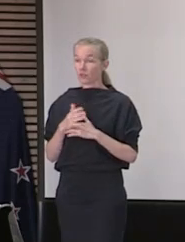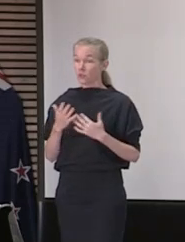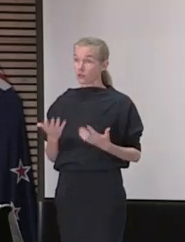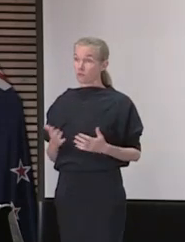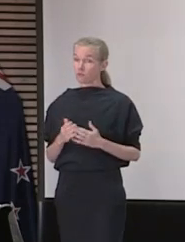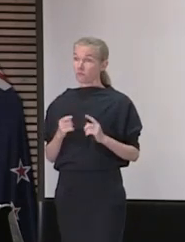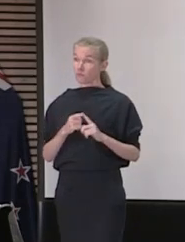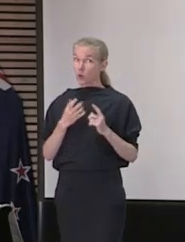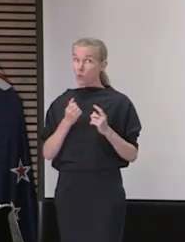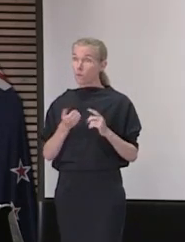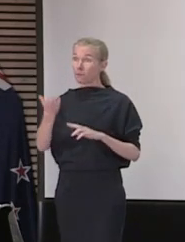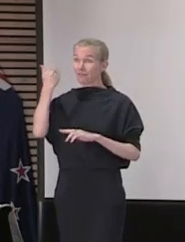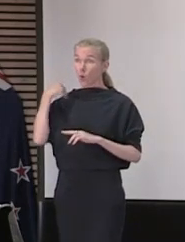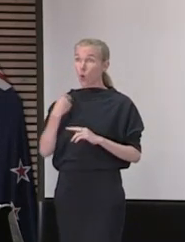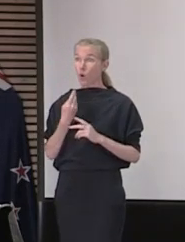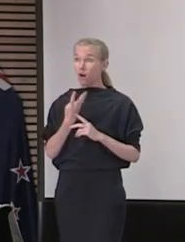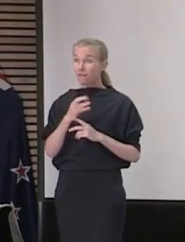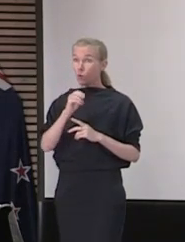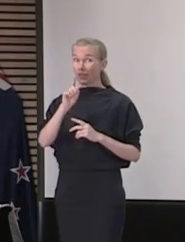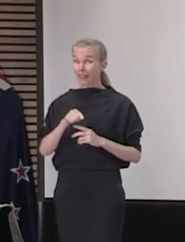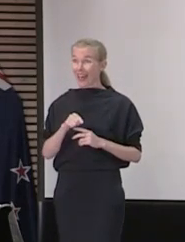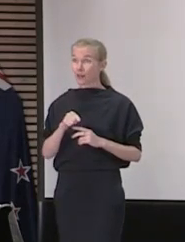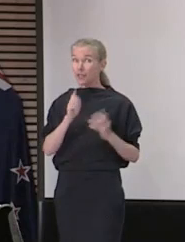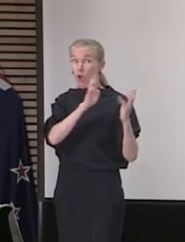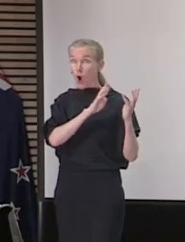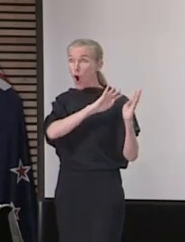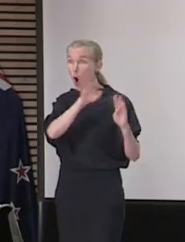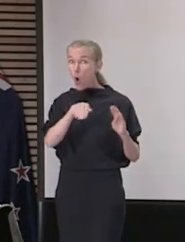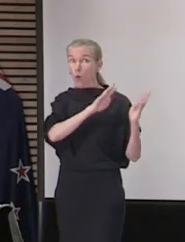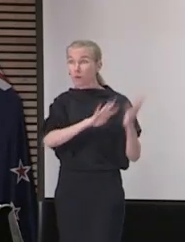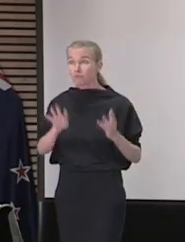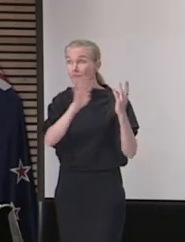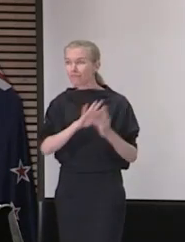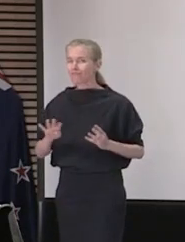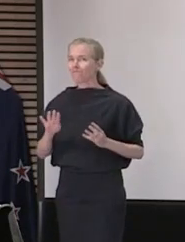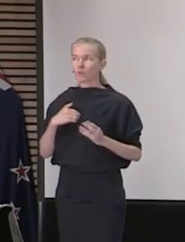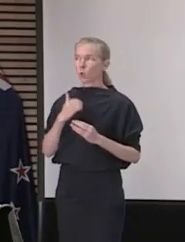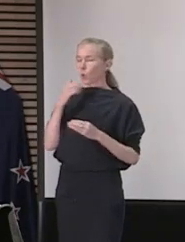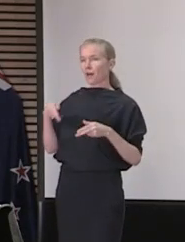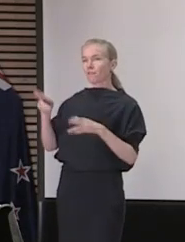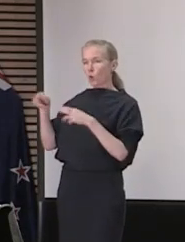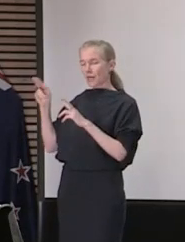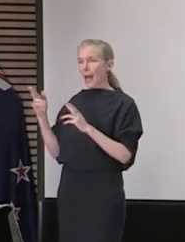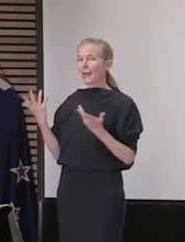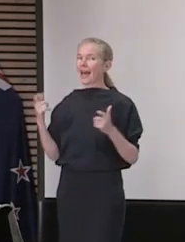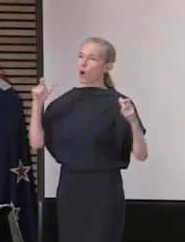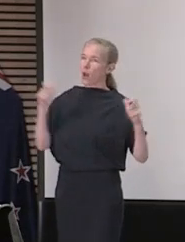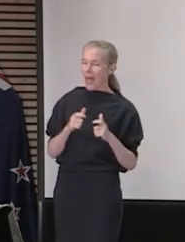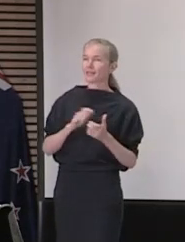40, 000, more than we could haveaccommodated. Now we have moreconsistent numbers so therules will apply for everyone. The lockdown ishaving a significant impactupon the economy. The benefitnumbers showed us that today.